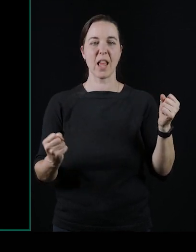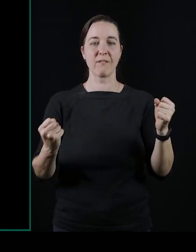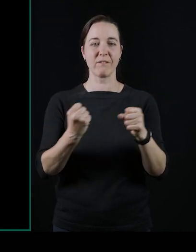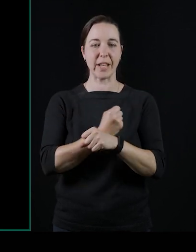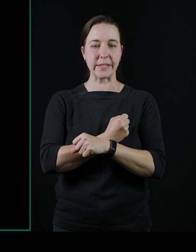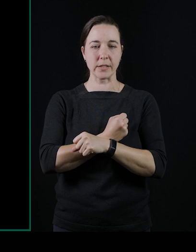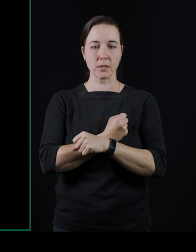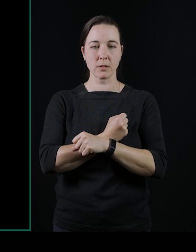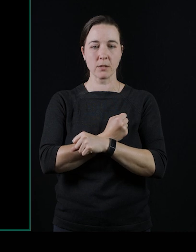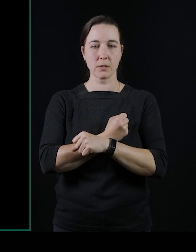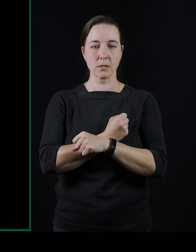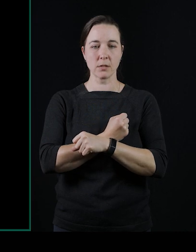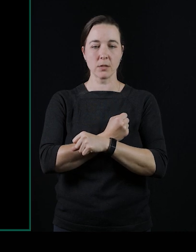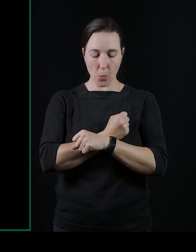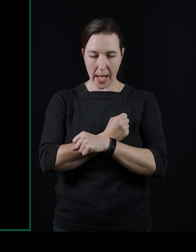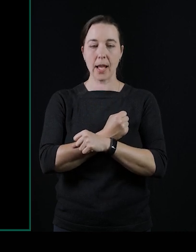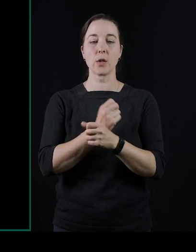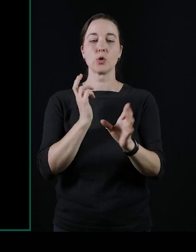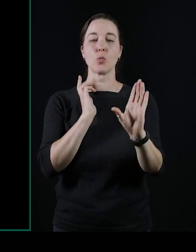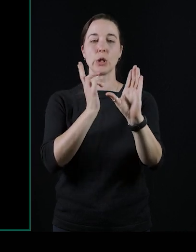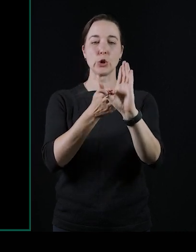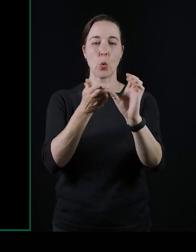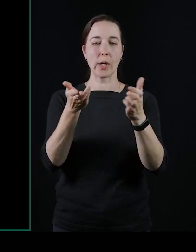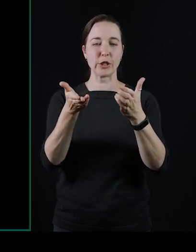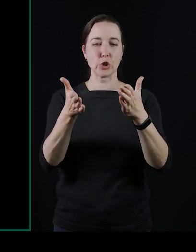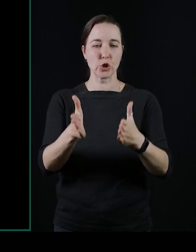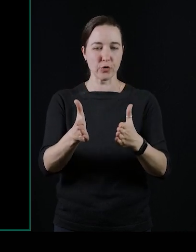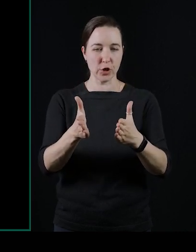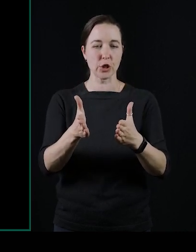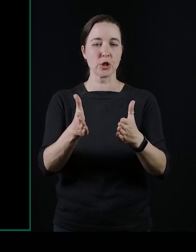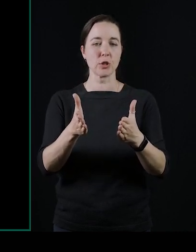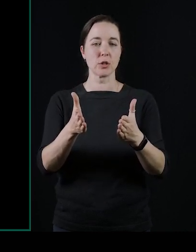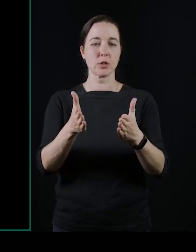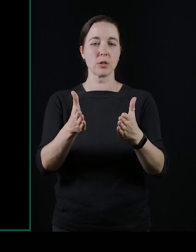We will join the server. We see here that we are playing the game.